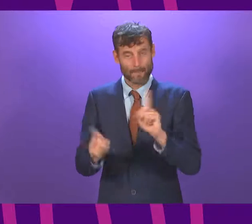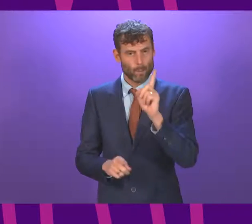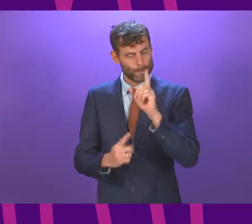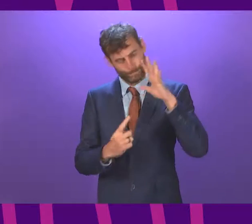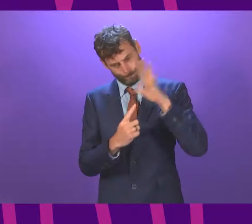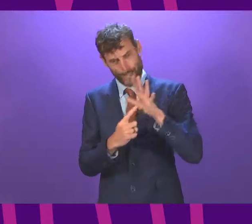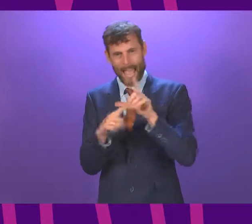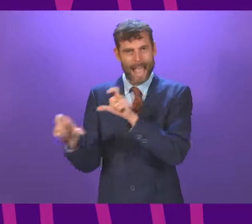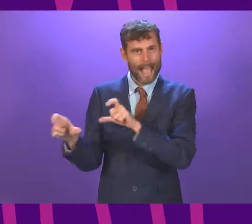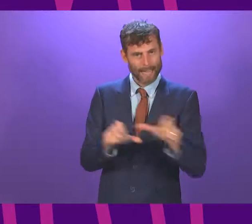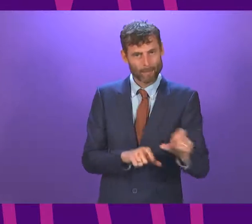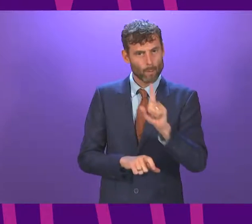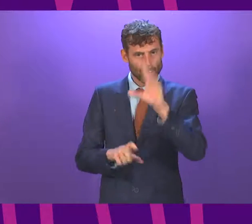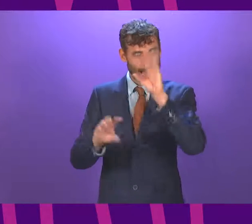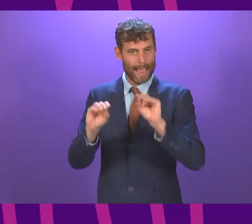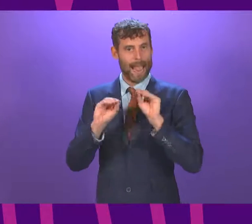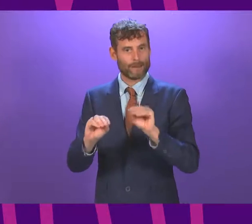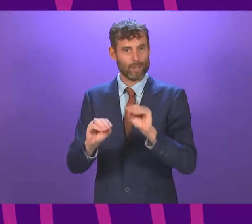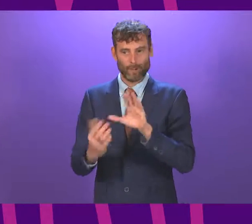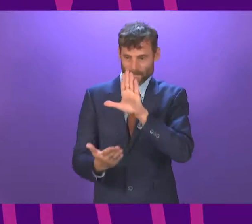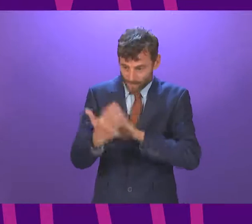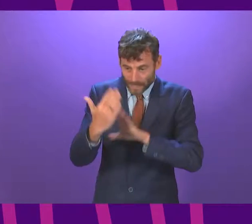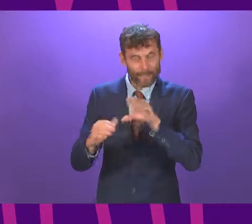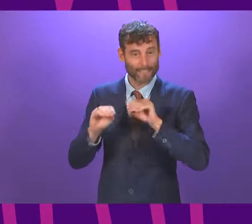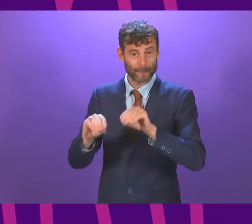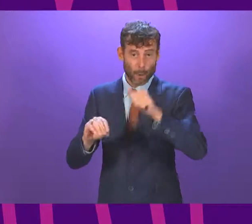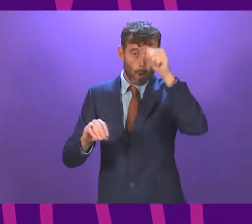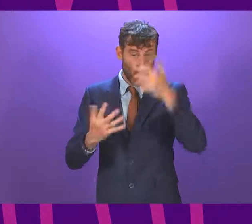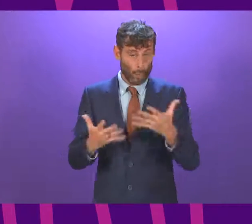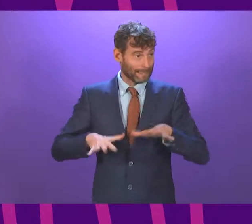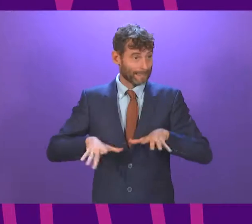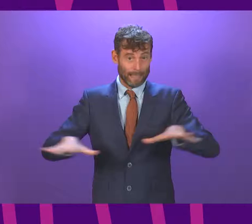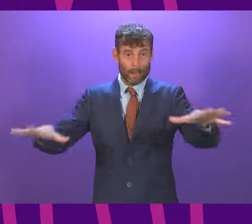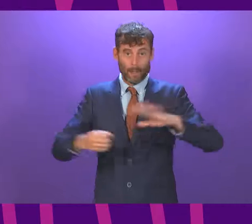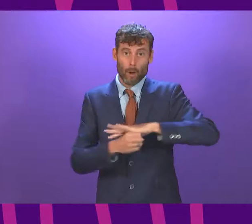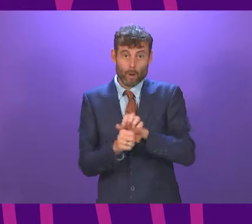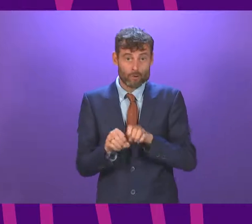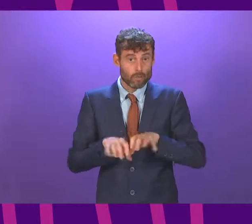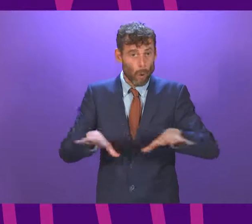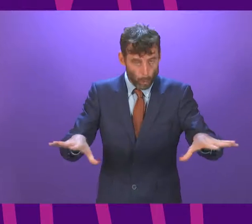as efforts to manage the Covid-19 pandemic continue. (S6T-00112)